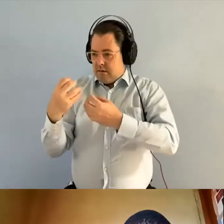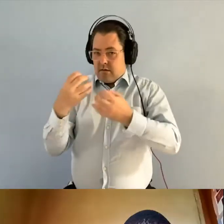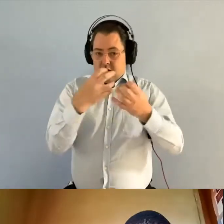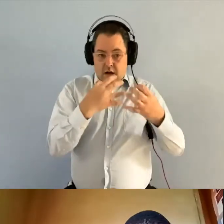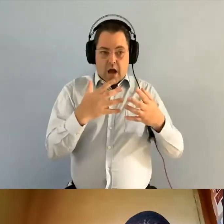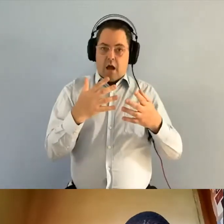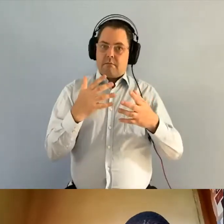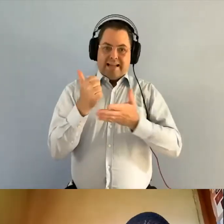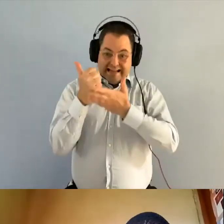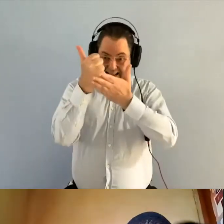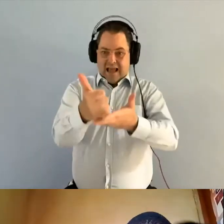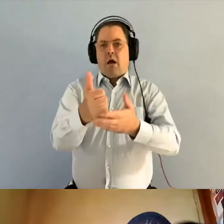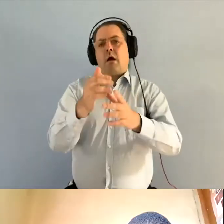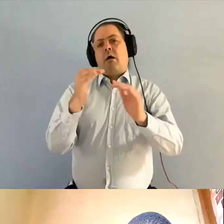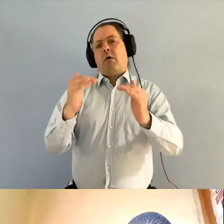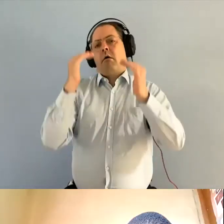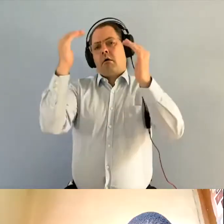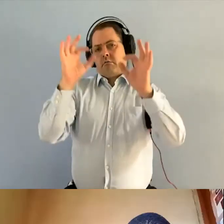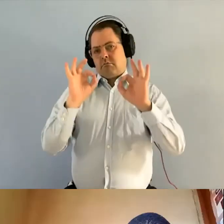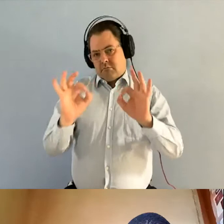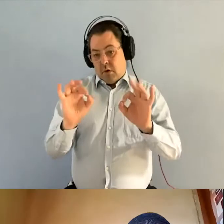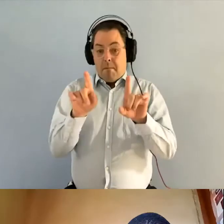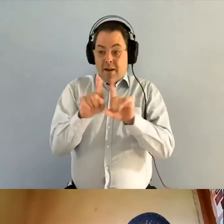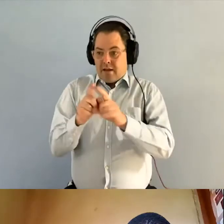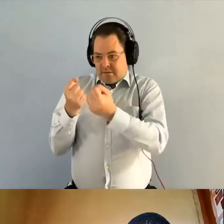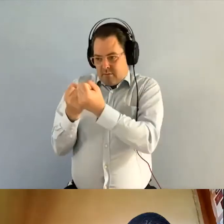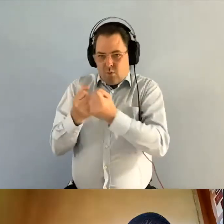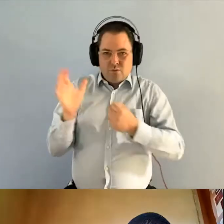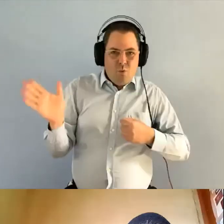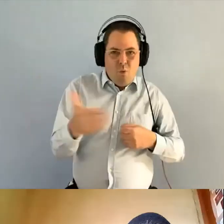we know well that partnerships and collaborations with such groups really